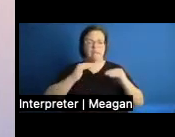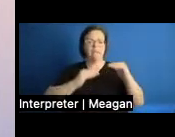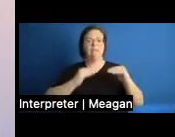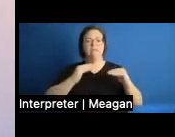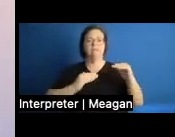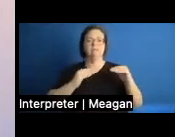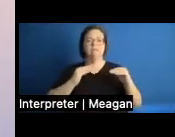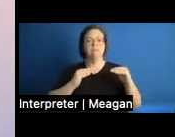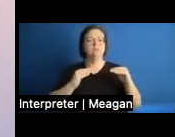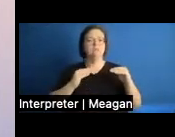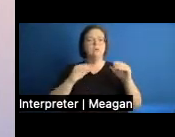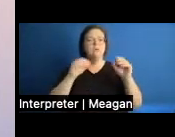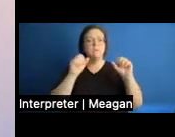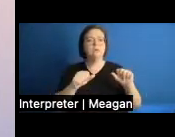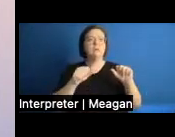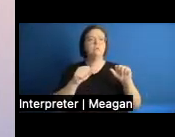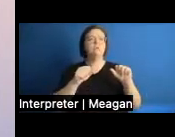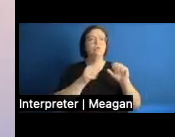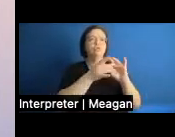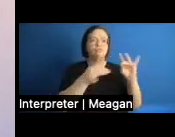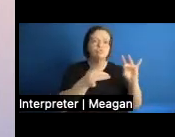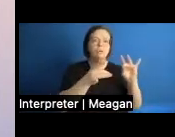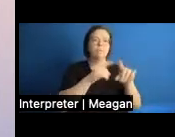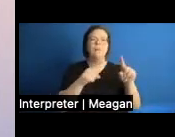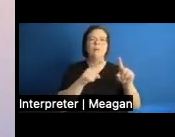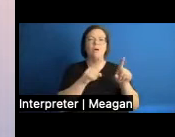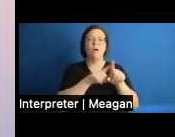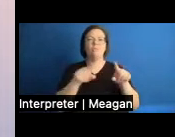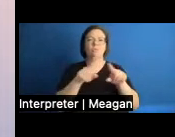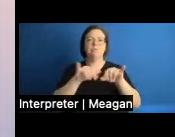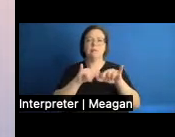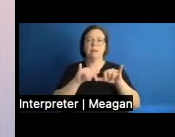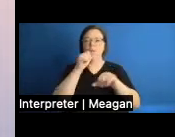be able to both articulate it but also not be occupied by it, if that makes sense.